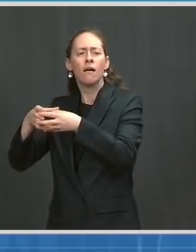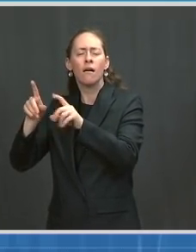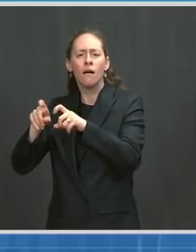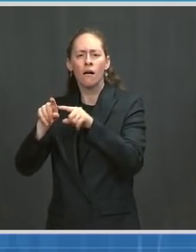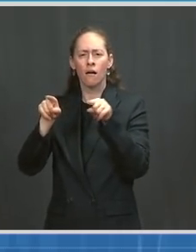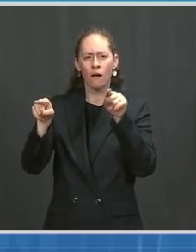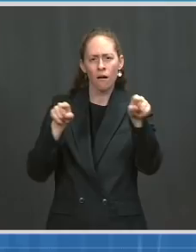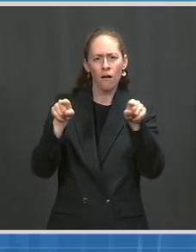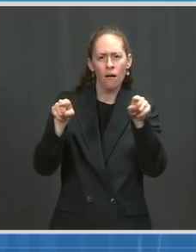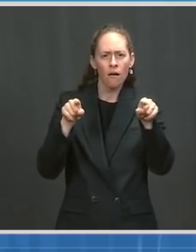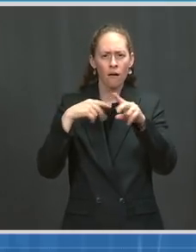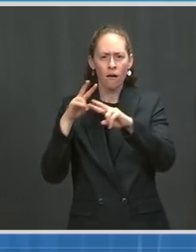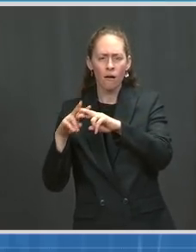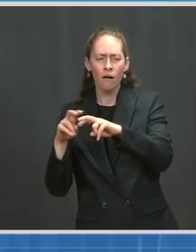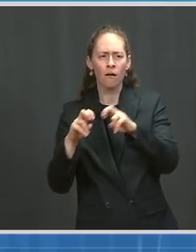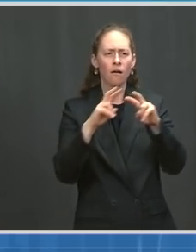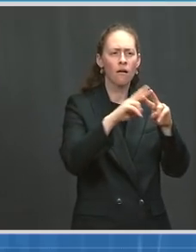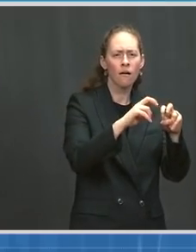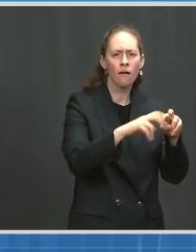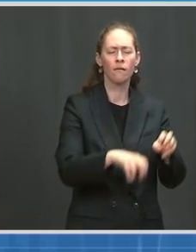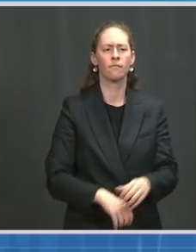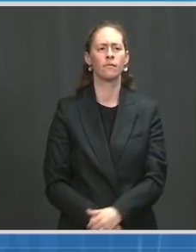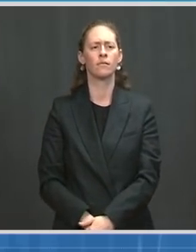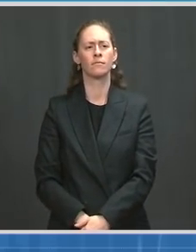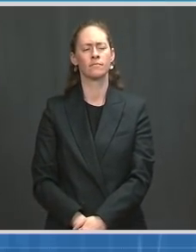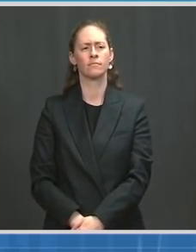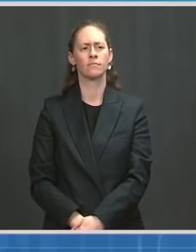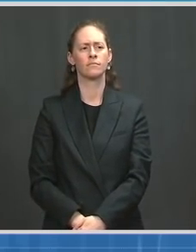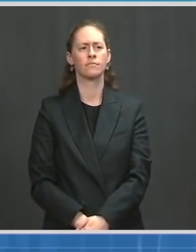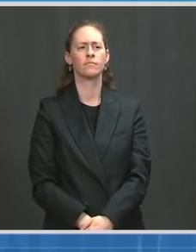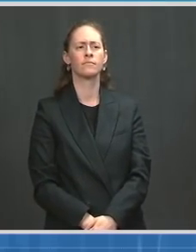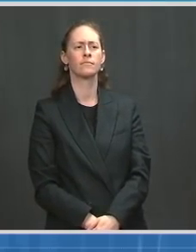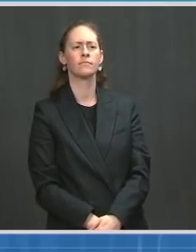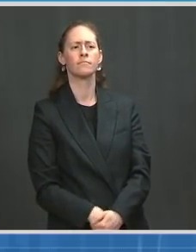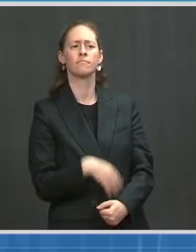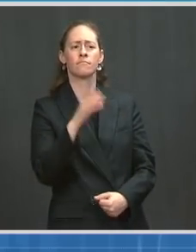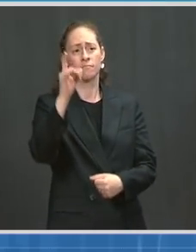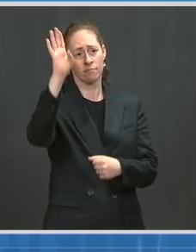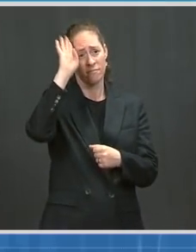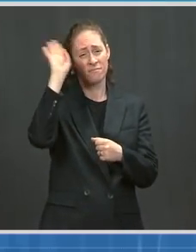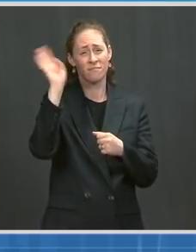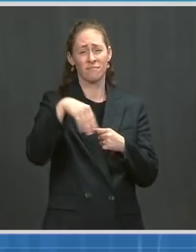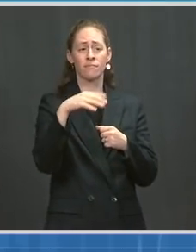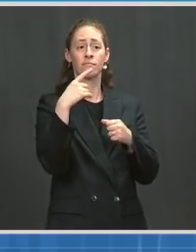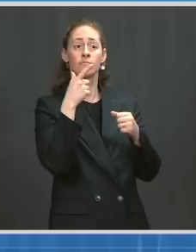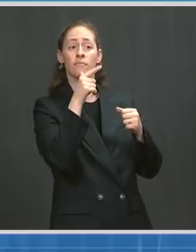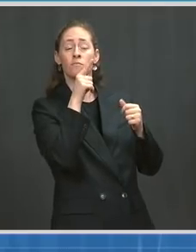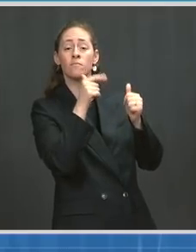Not so here -- 94 percent against symptomatic disease. Next slide.